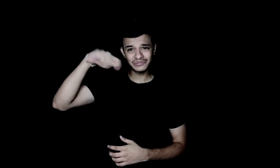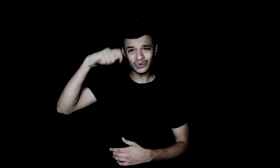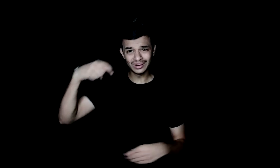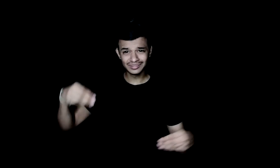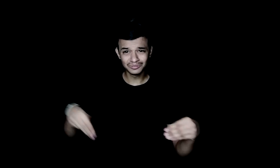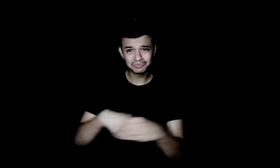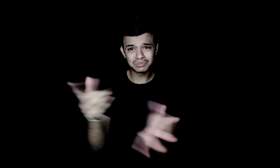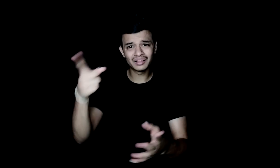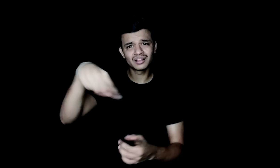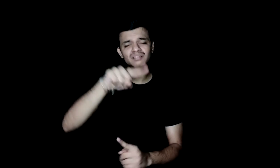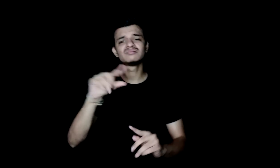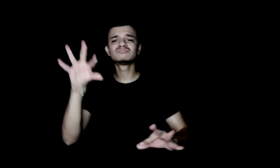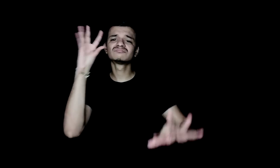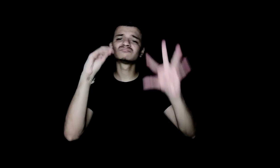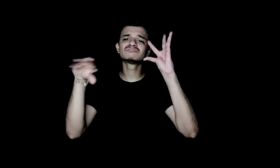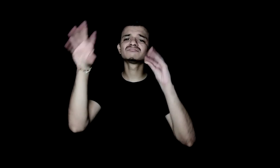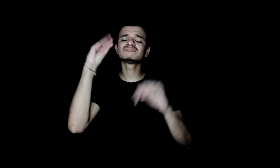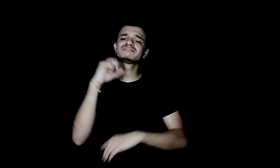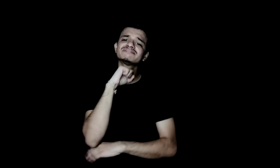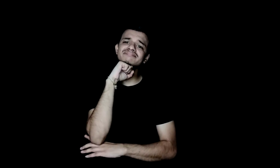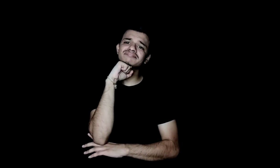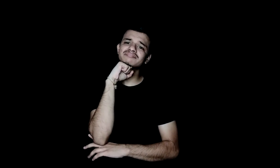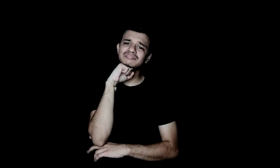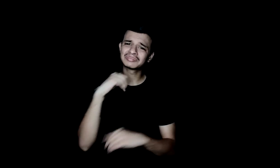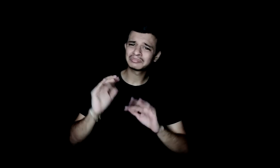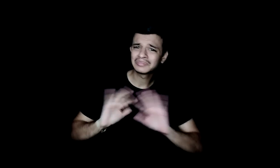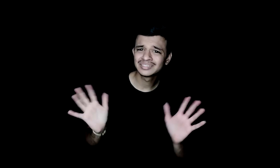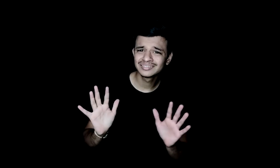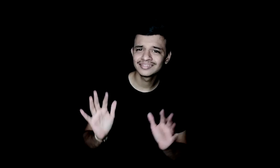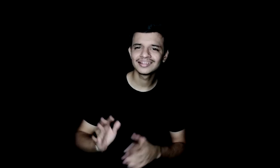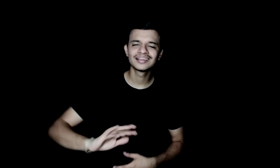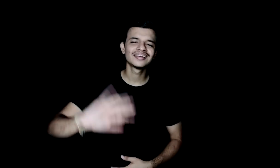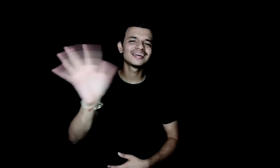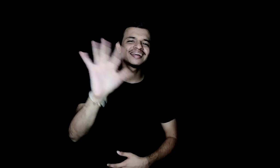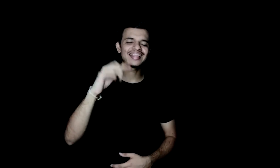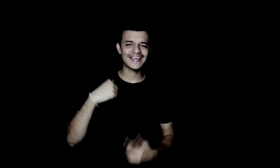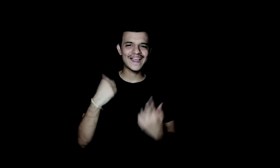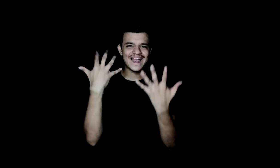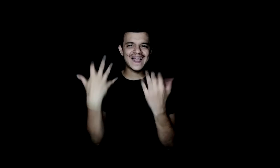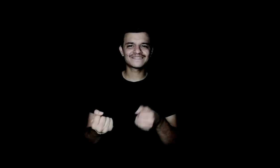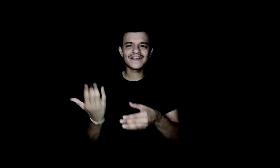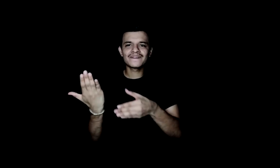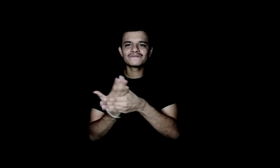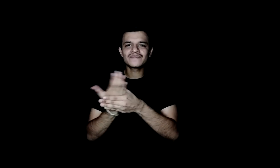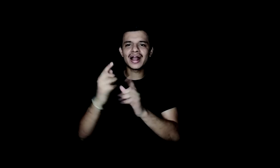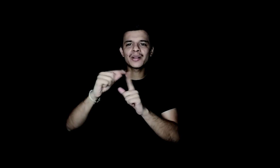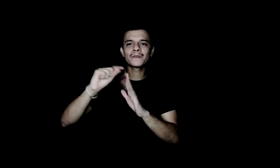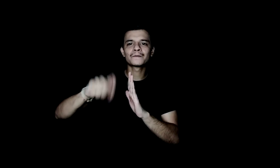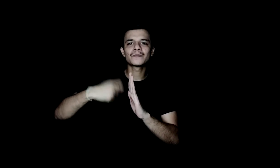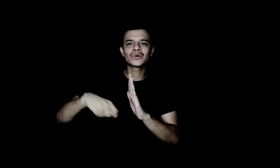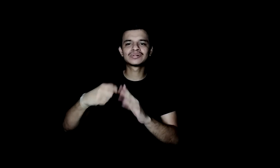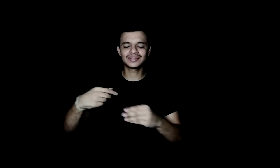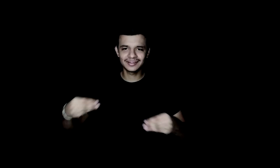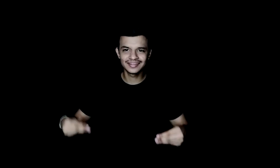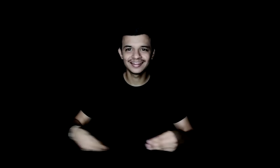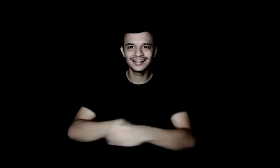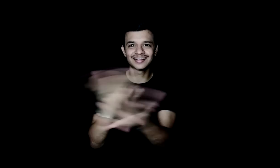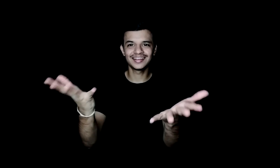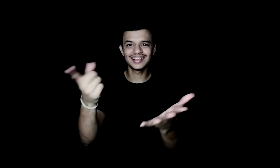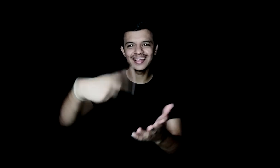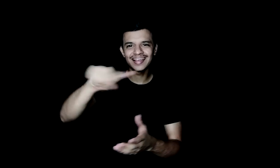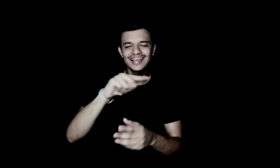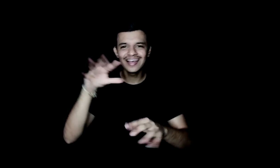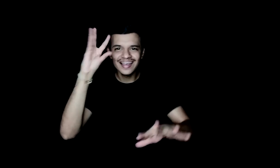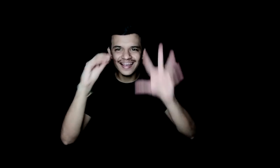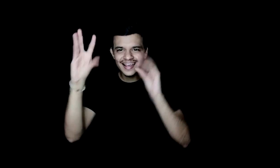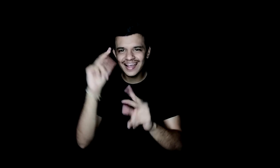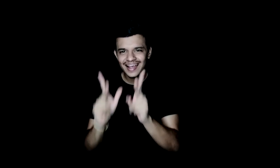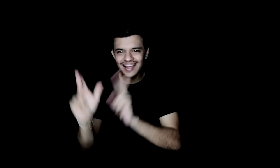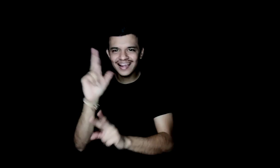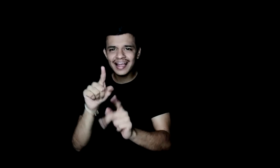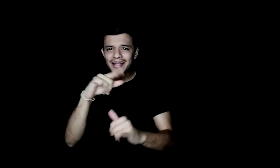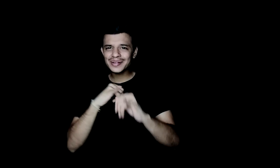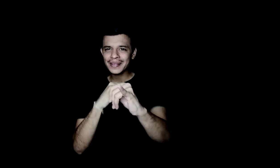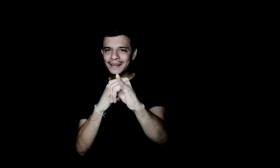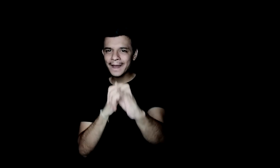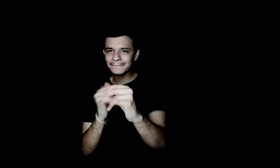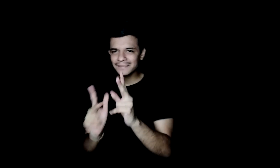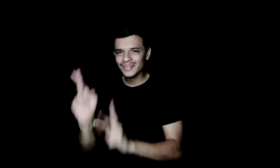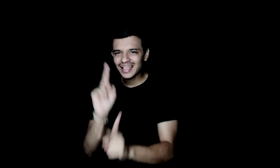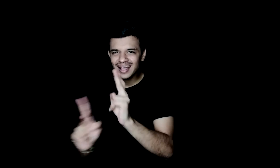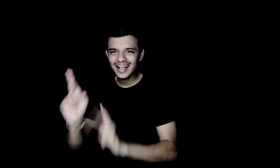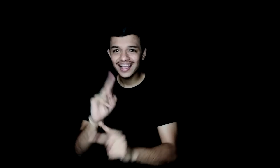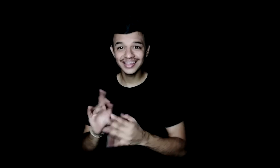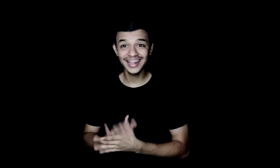We also give you files that related to each video for your practice.